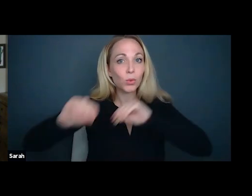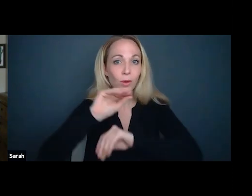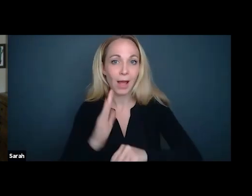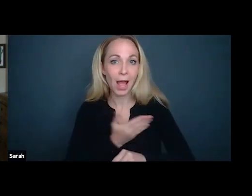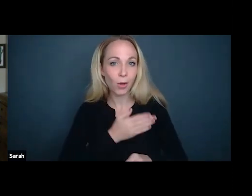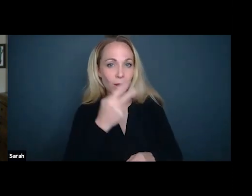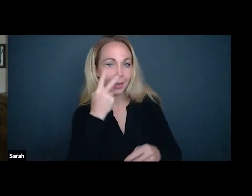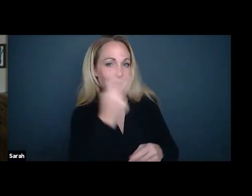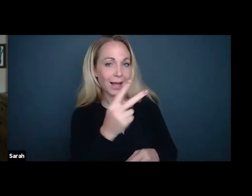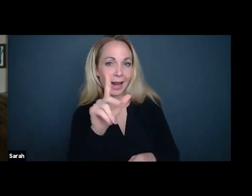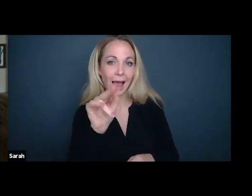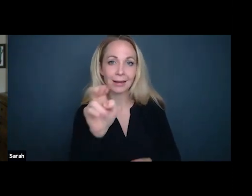Next slide.